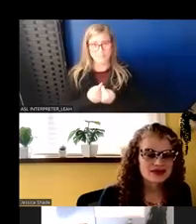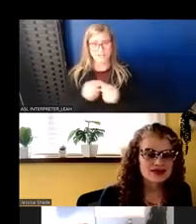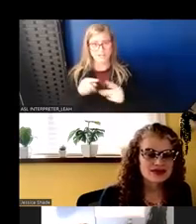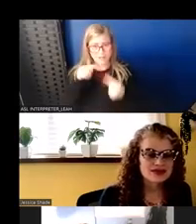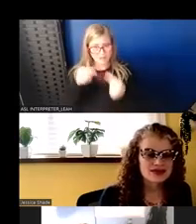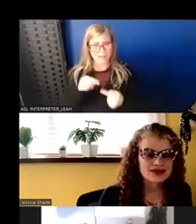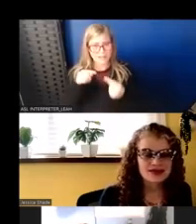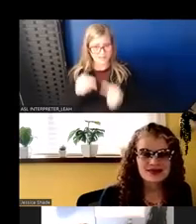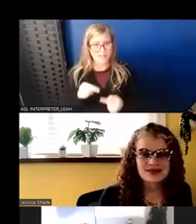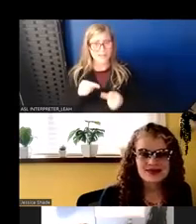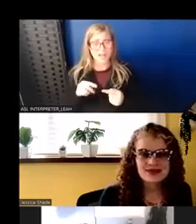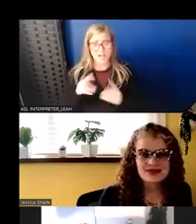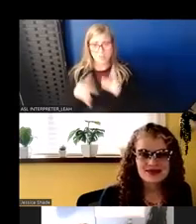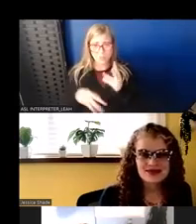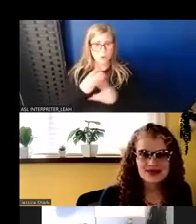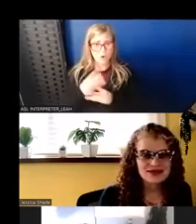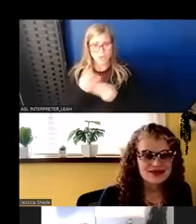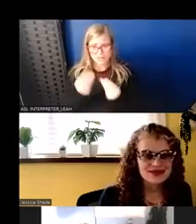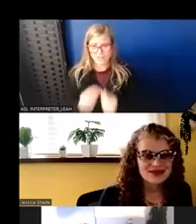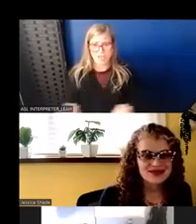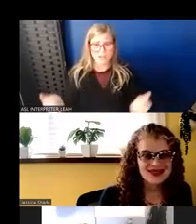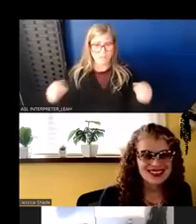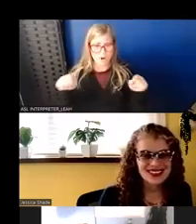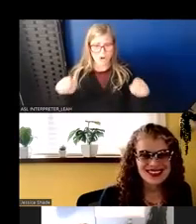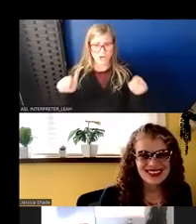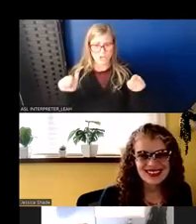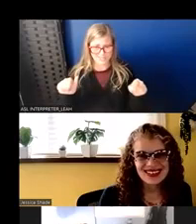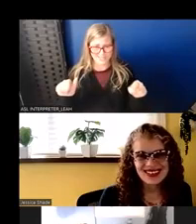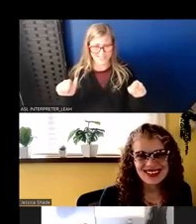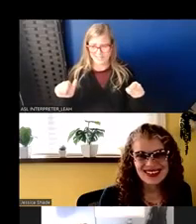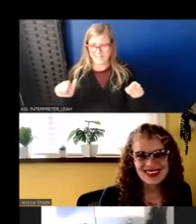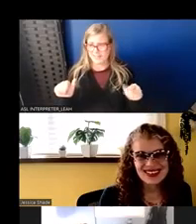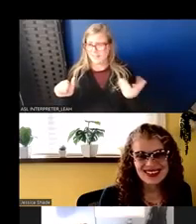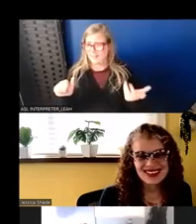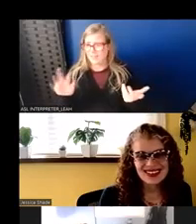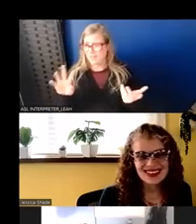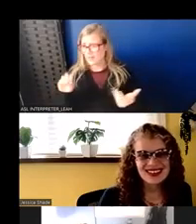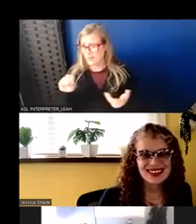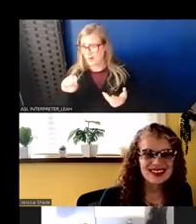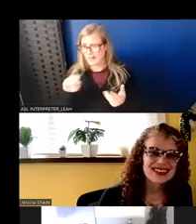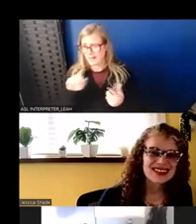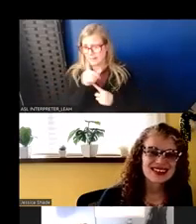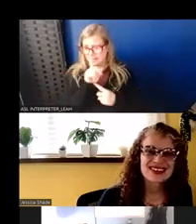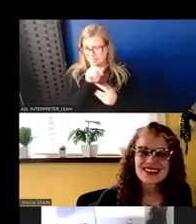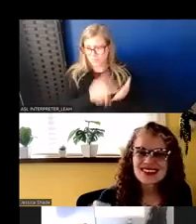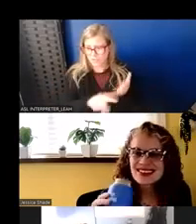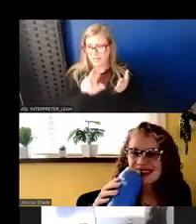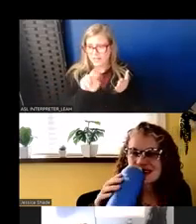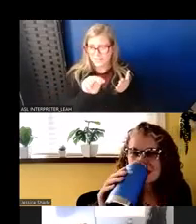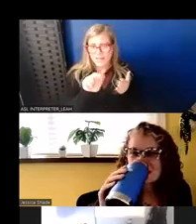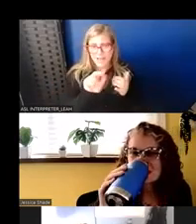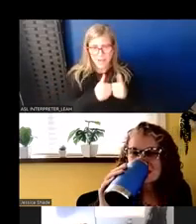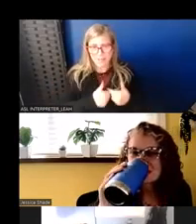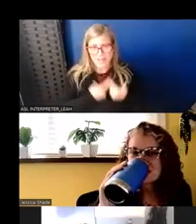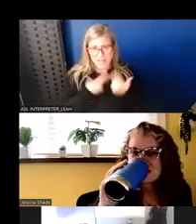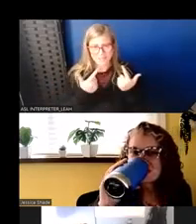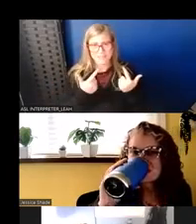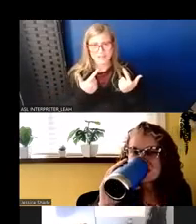about how tough life has been, and then they only have 20 minutes to do business. They did that because they need it.